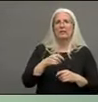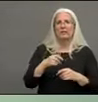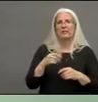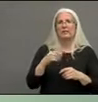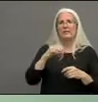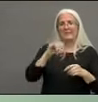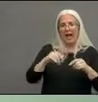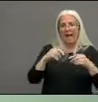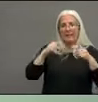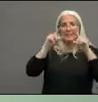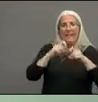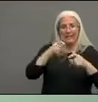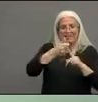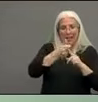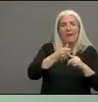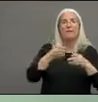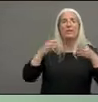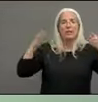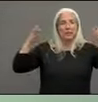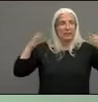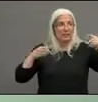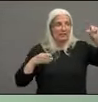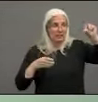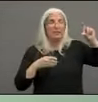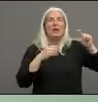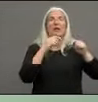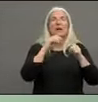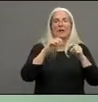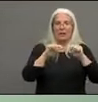We all wore masks we were never asked to touch anything that had been touched by